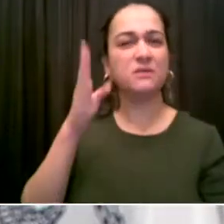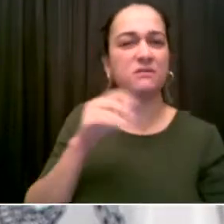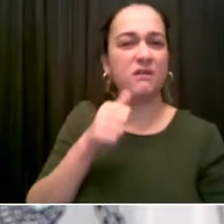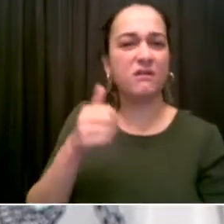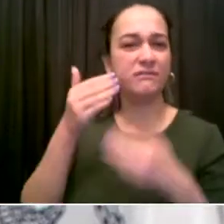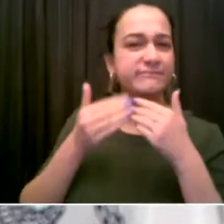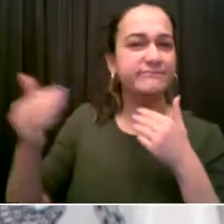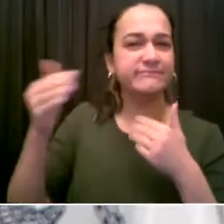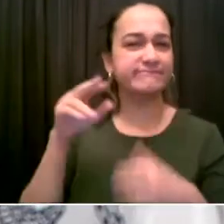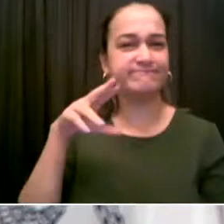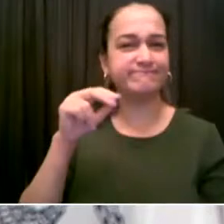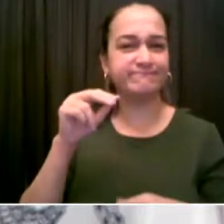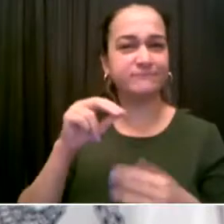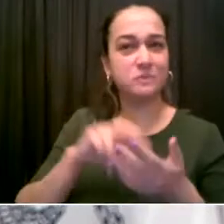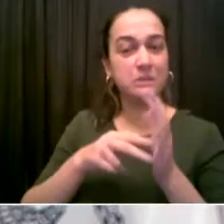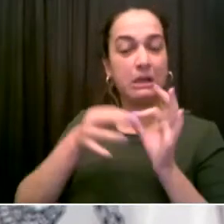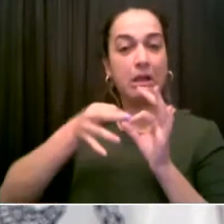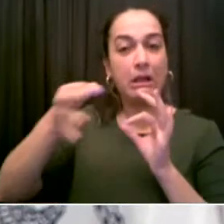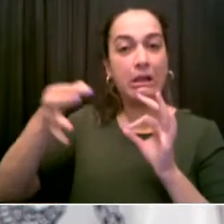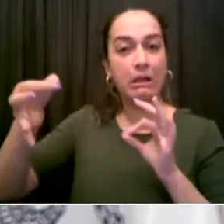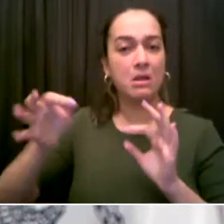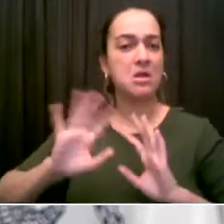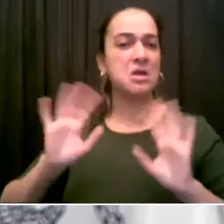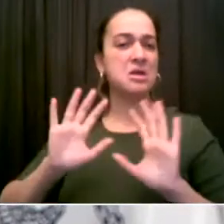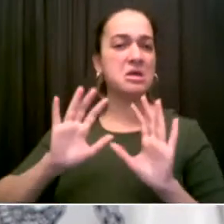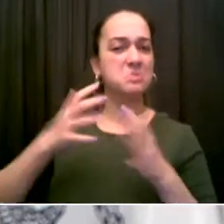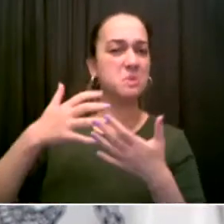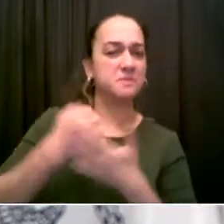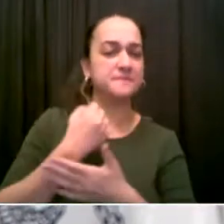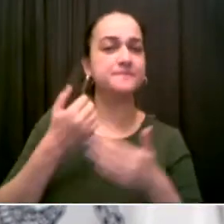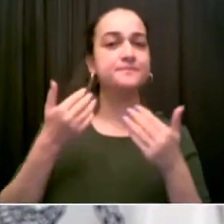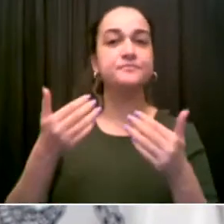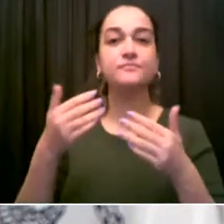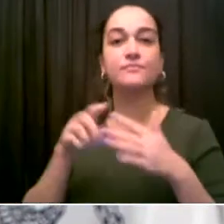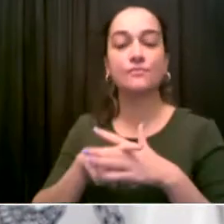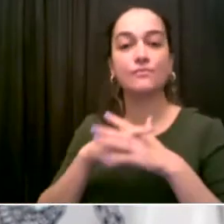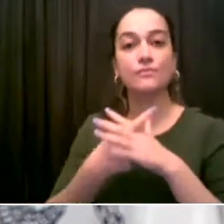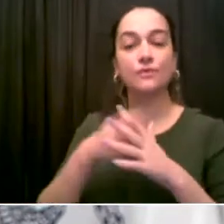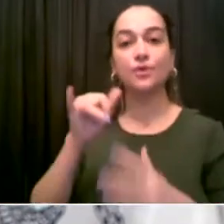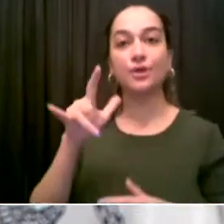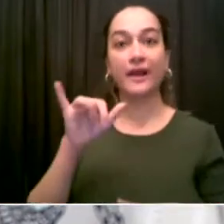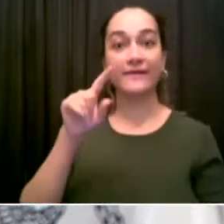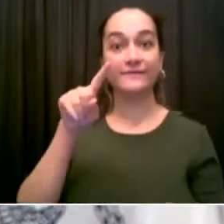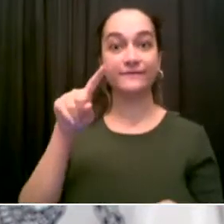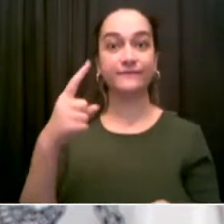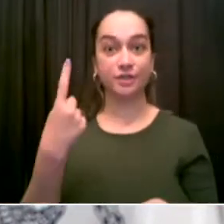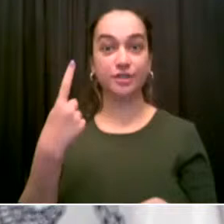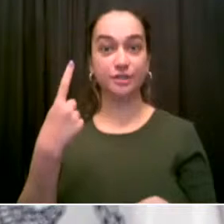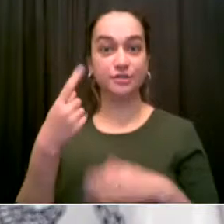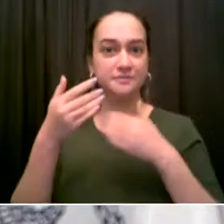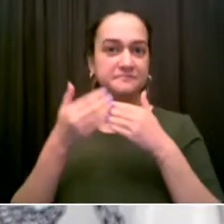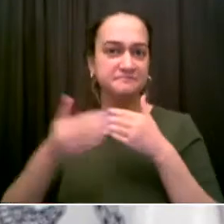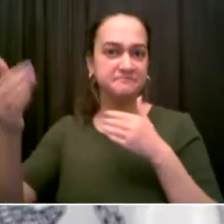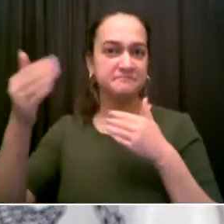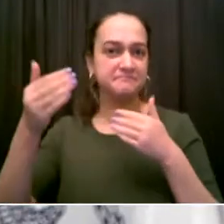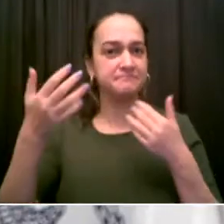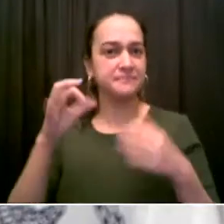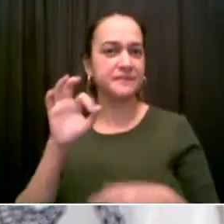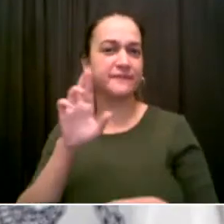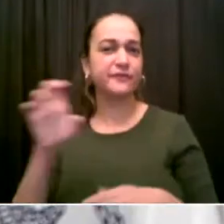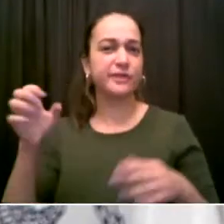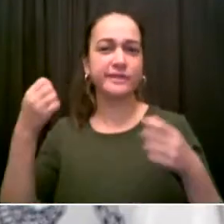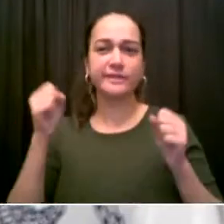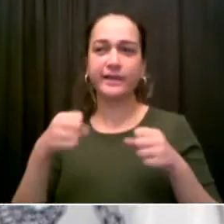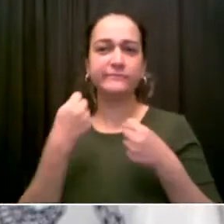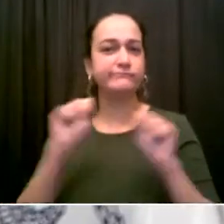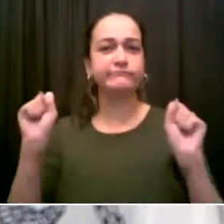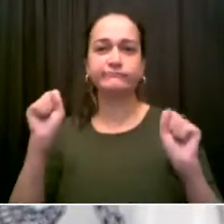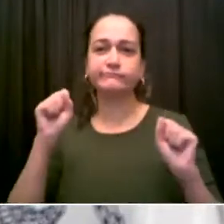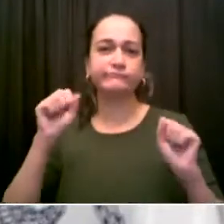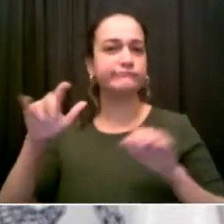ANNOUNCED ABOUT THE FIRST TWO